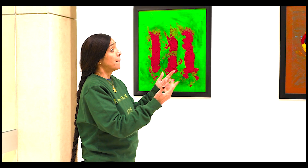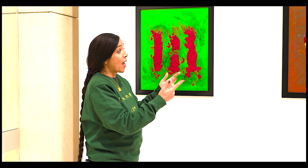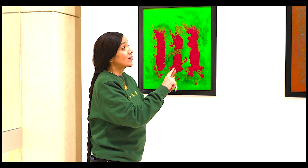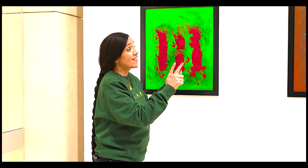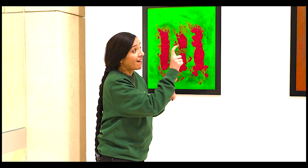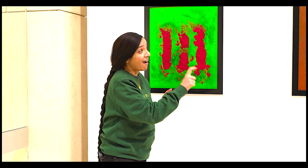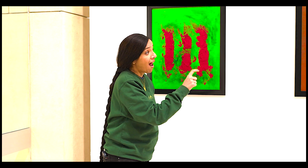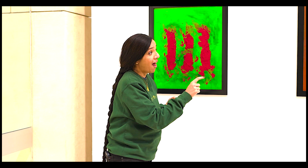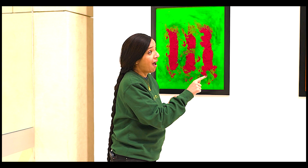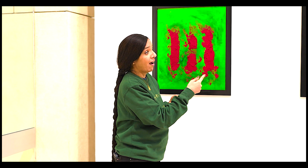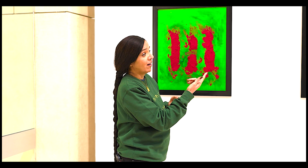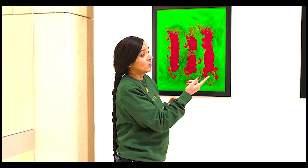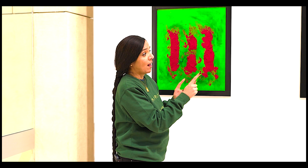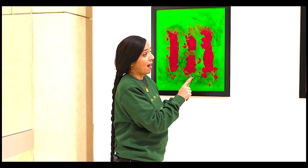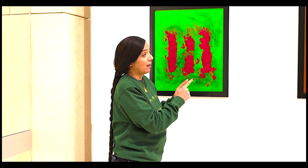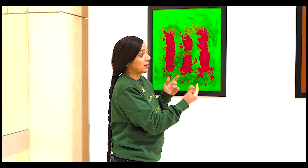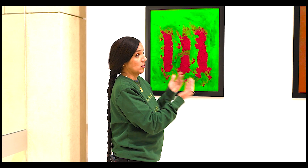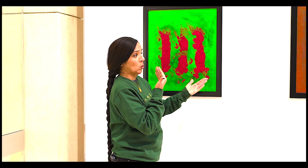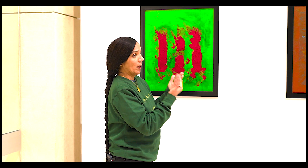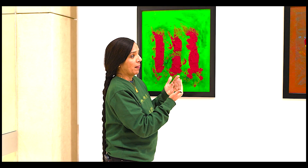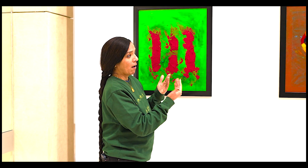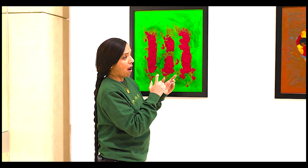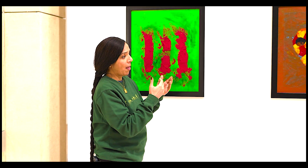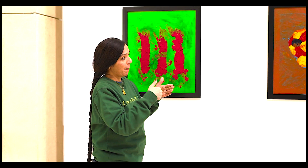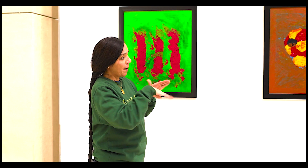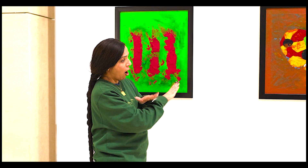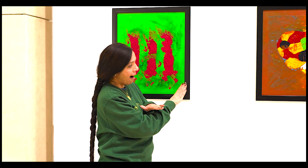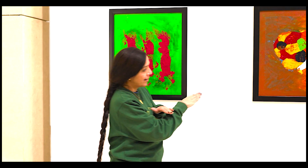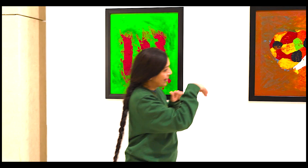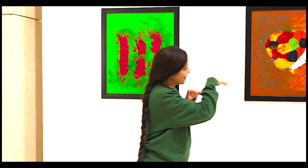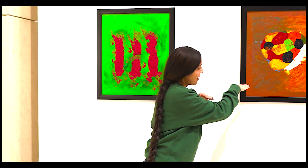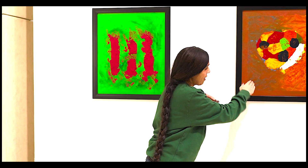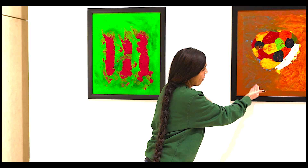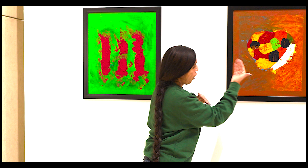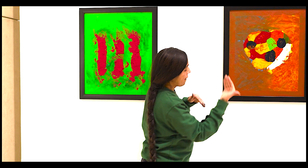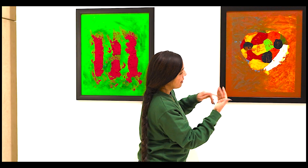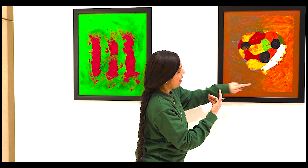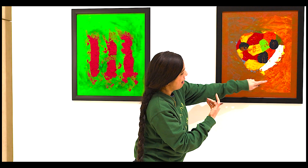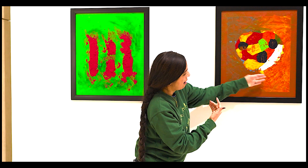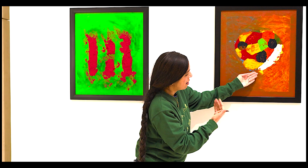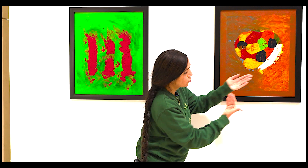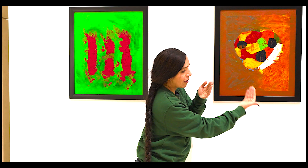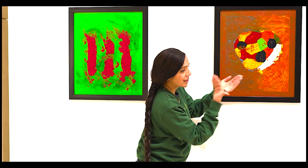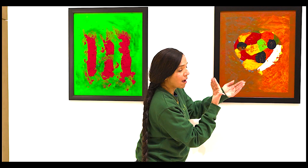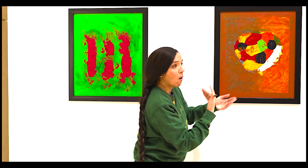using materials in a different way, and you can see the contrast with the colors-- what stands out.